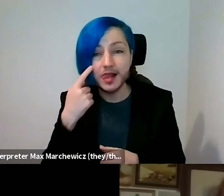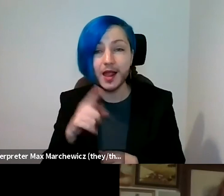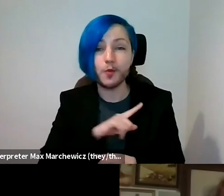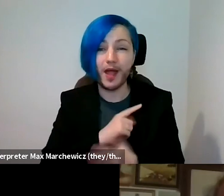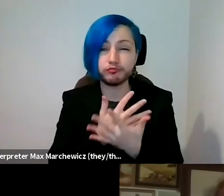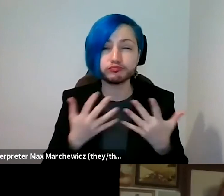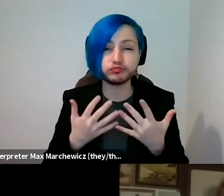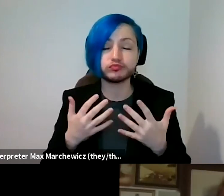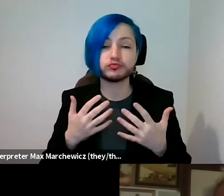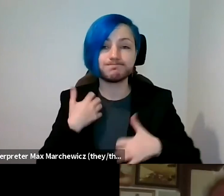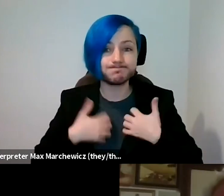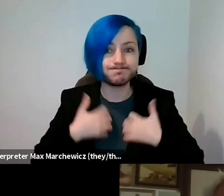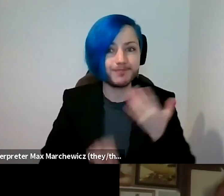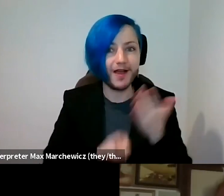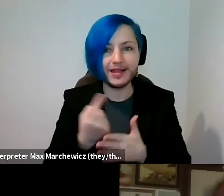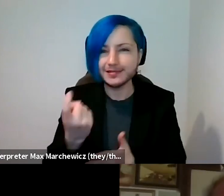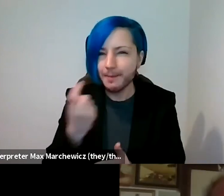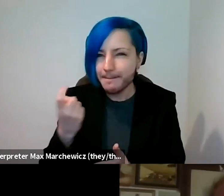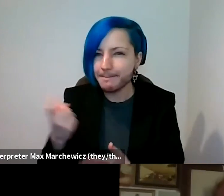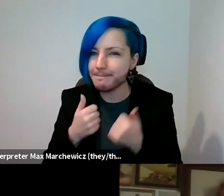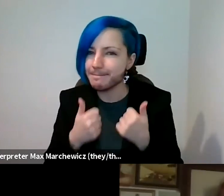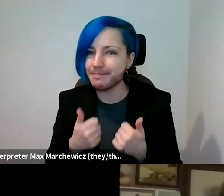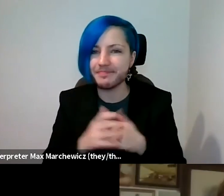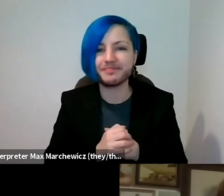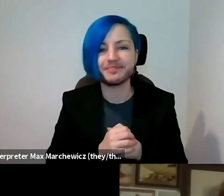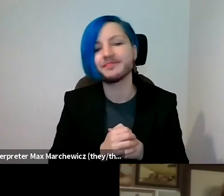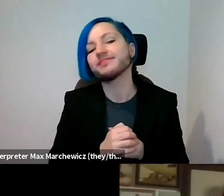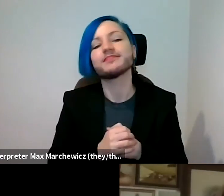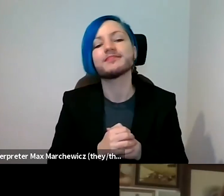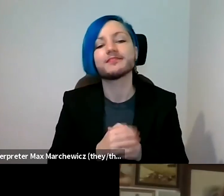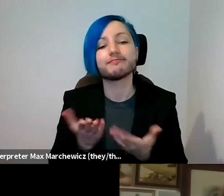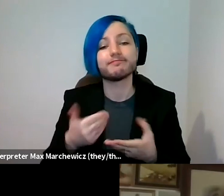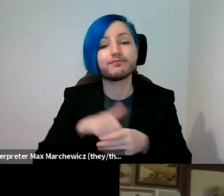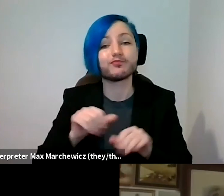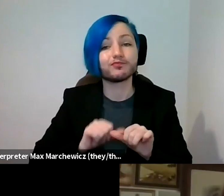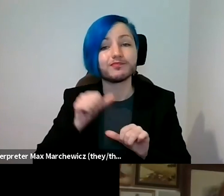lots of other enthralling events to look forward to. This is included in the next installment